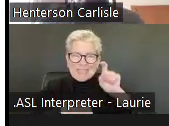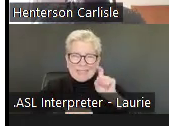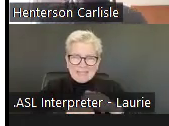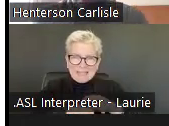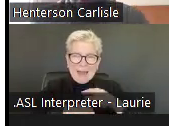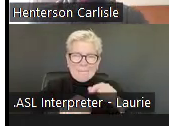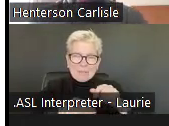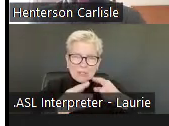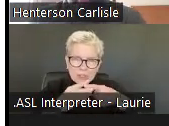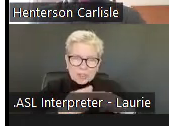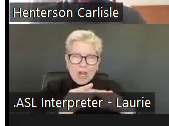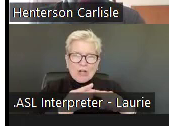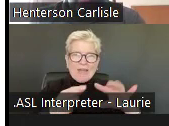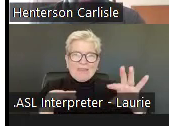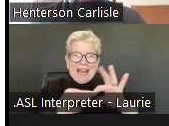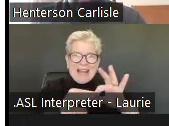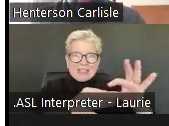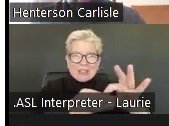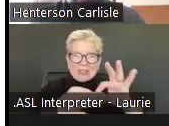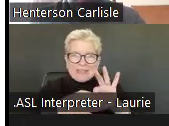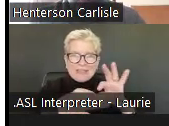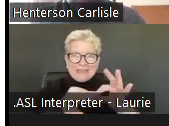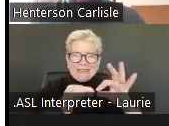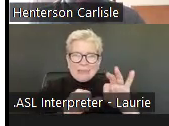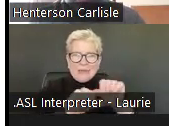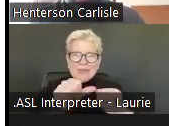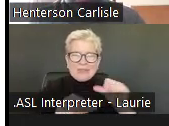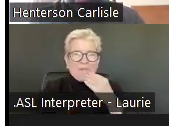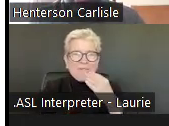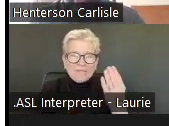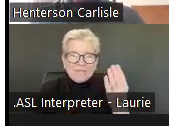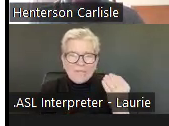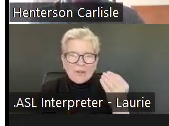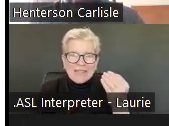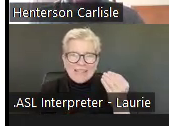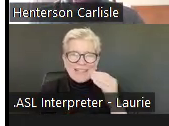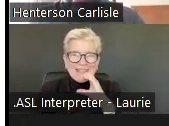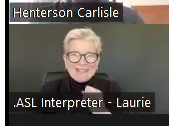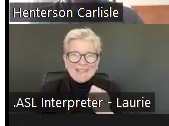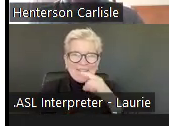these 14 year olds to get to know new people because a lot of times they're going to have,